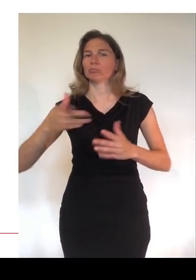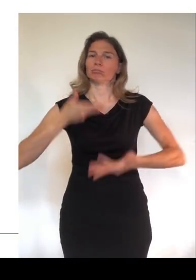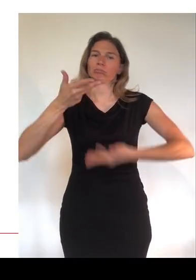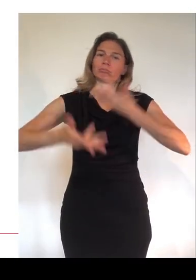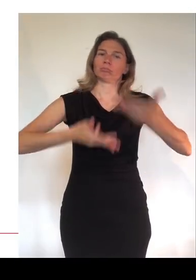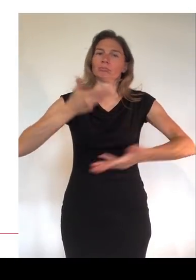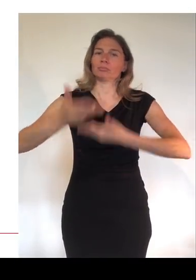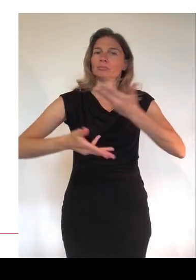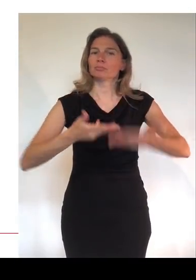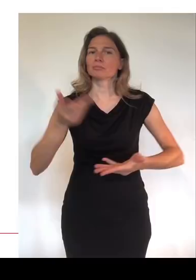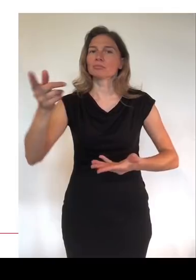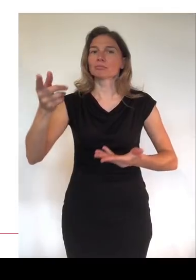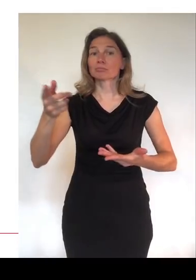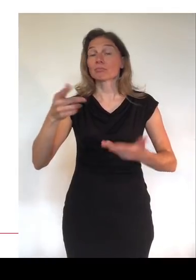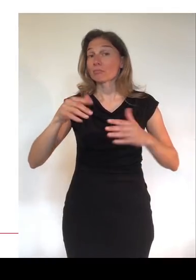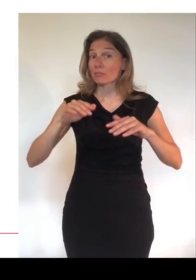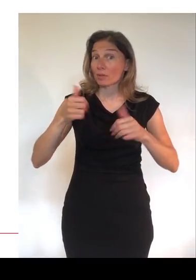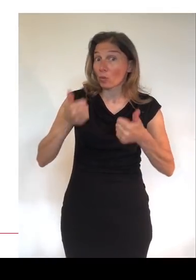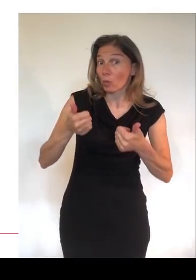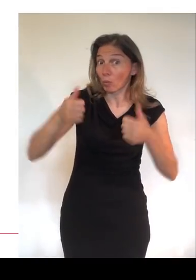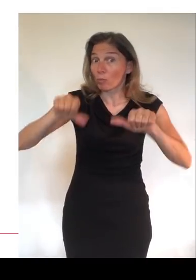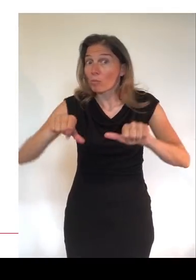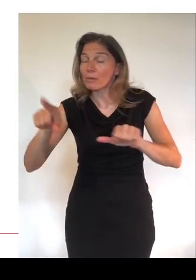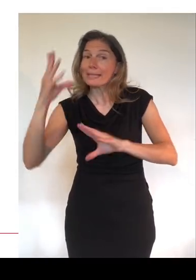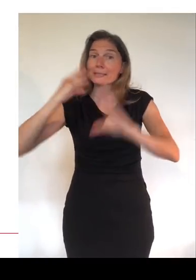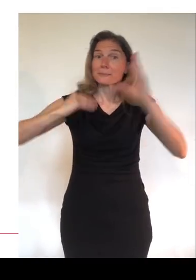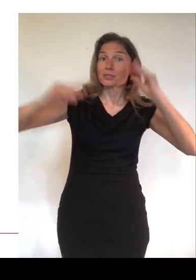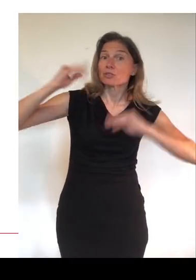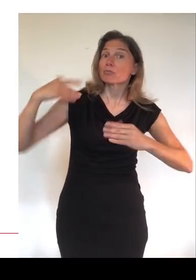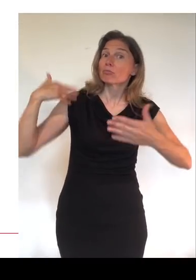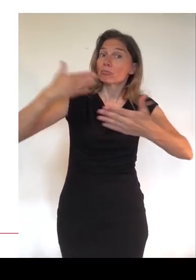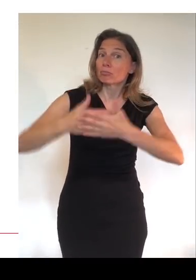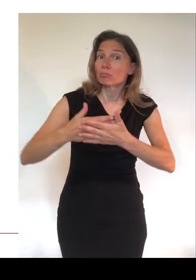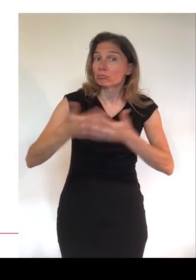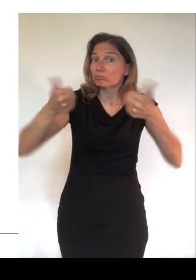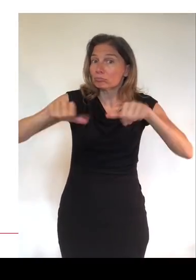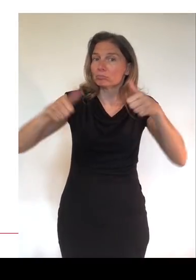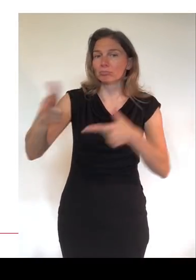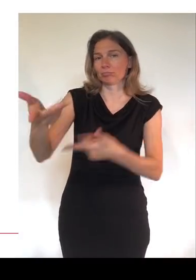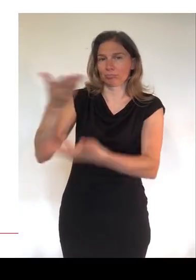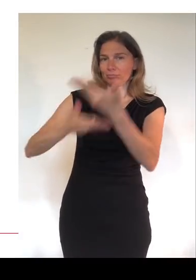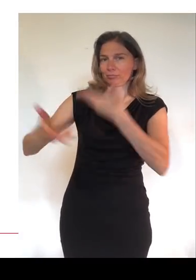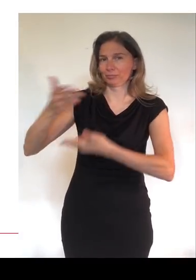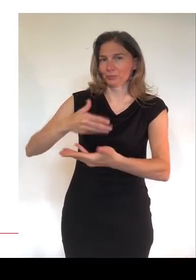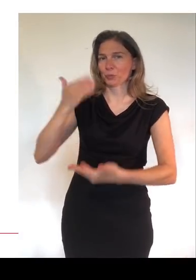and what her experiences are